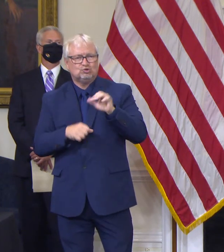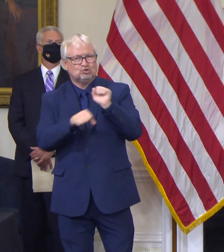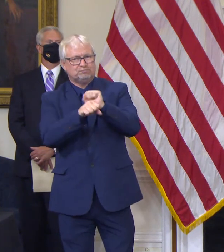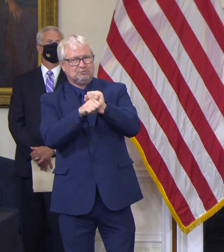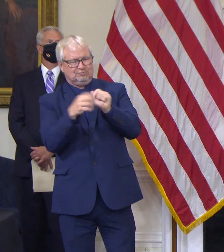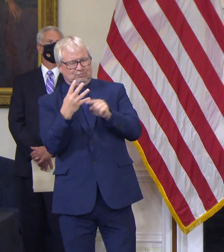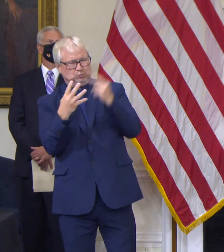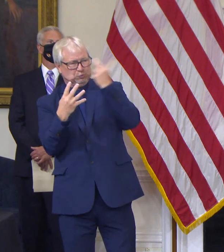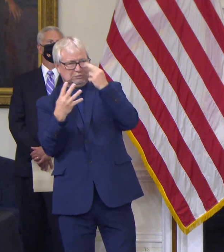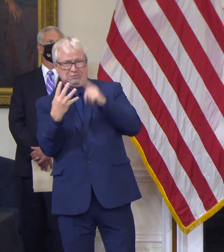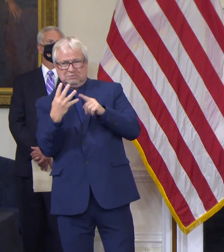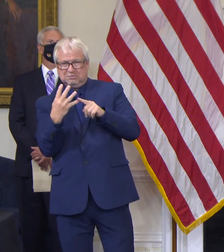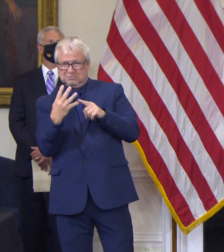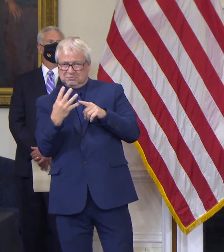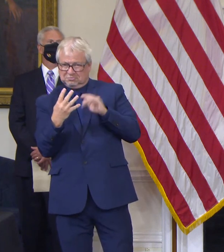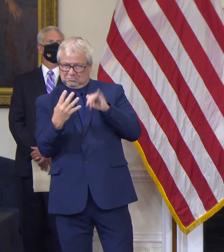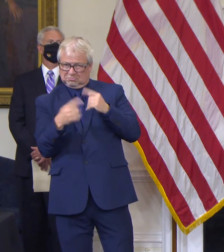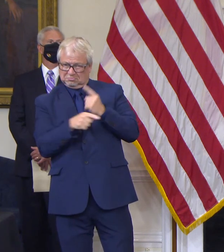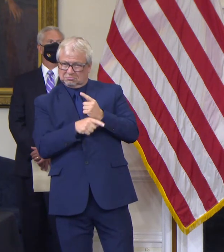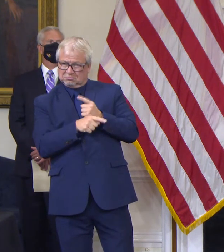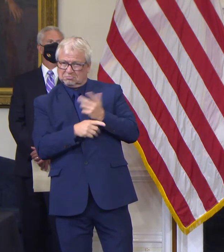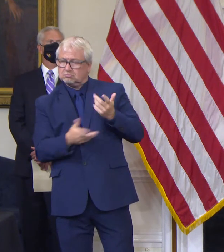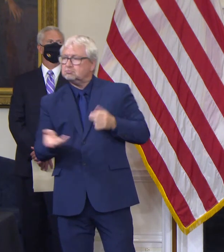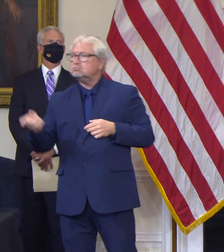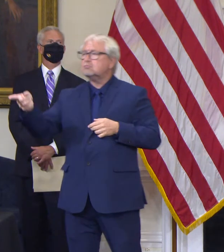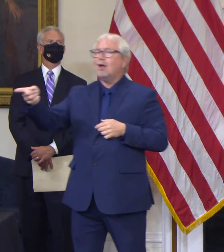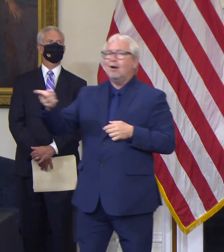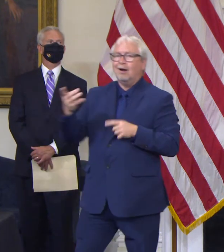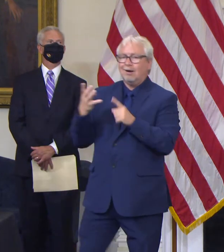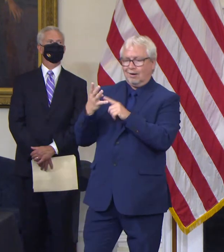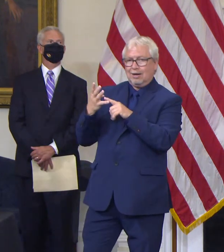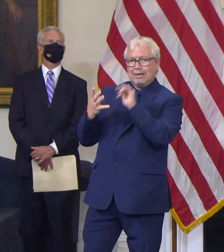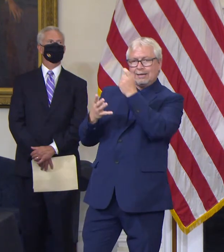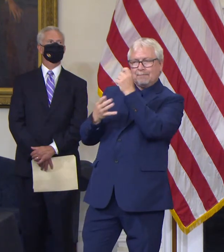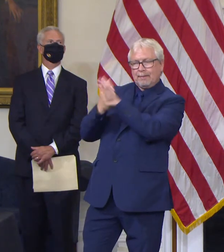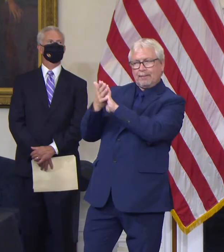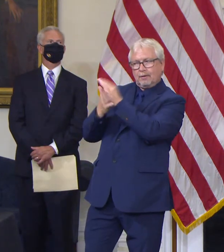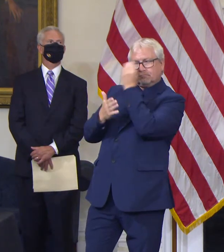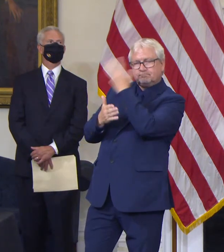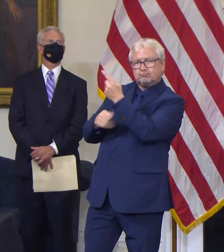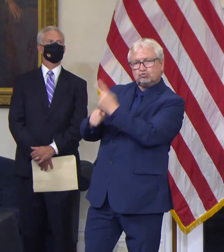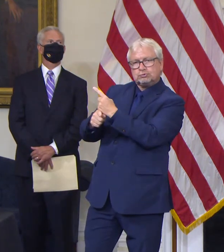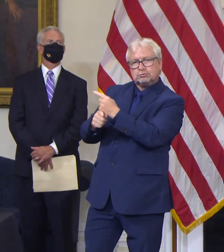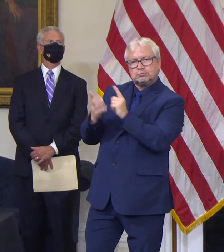of the things we're asking them to clarify. It was a mistake and I think that's one Also, they keep telling us that we're going